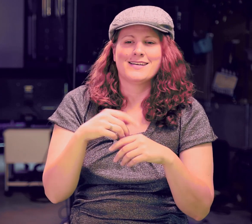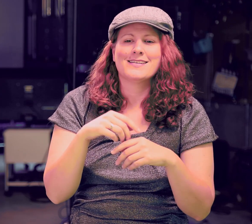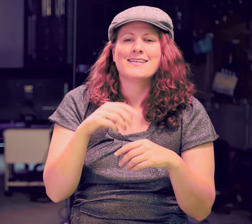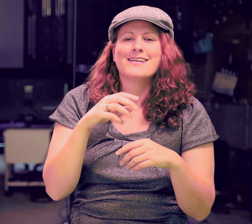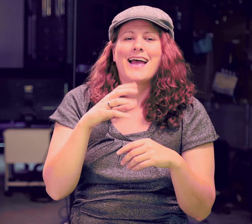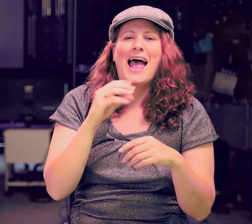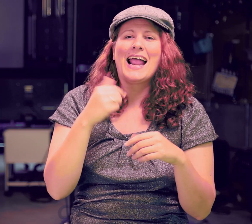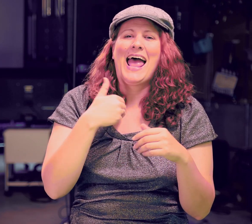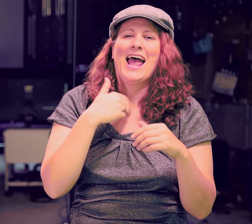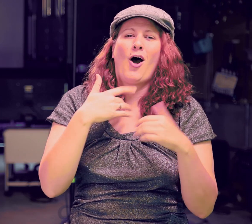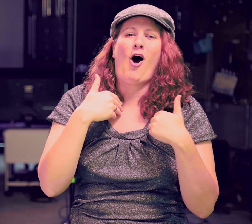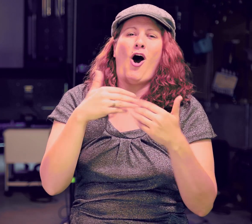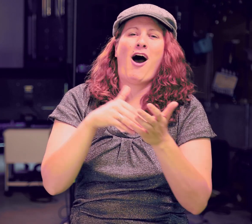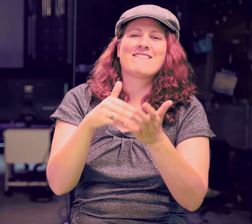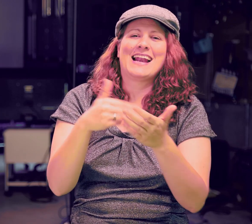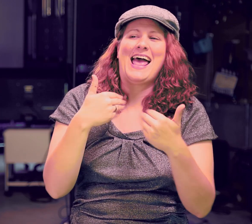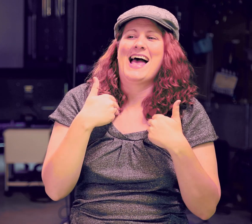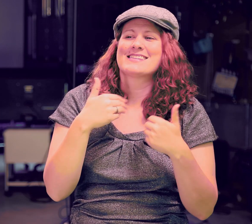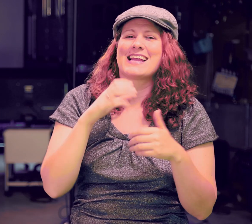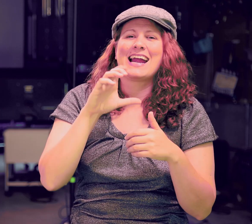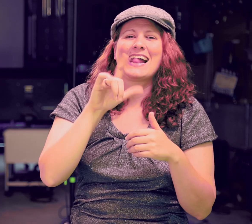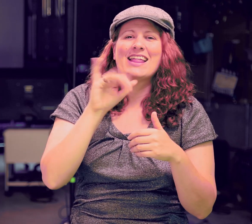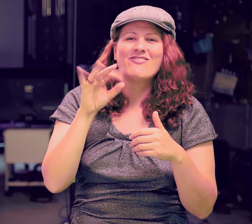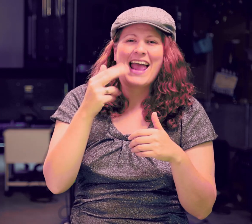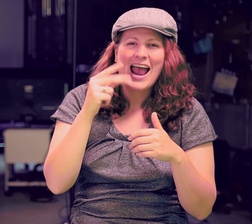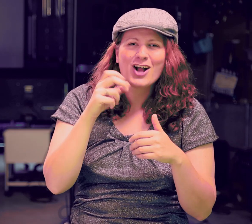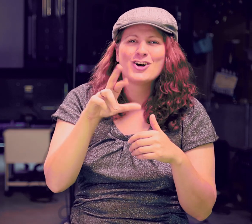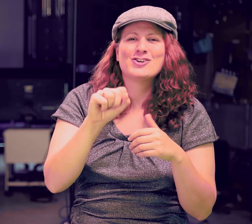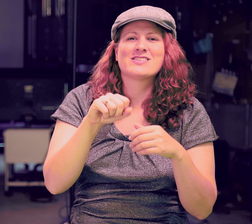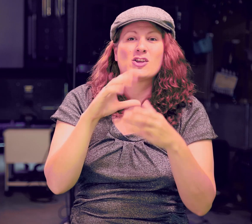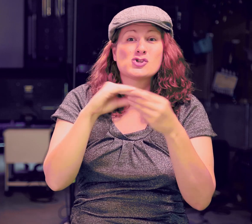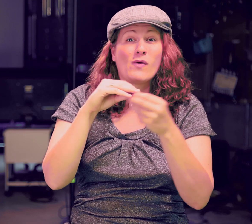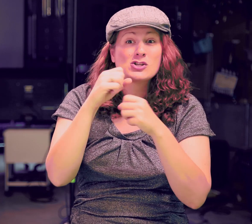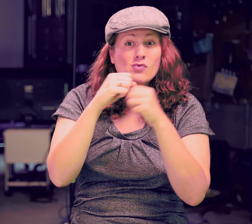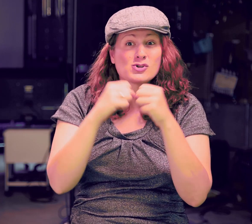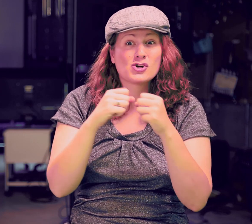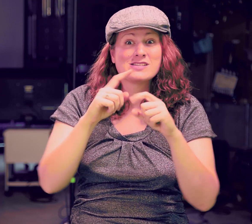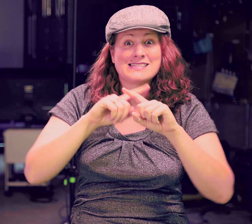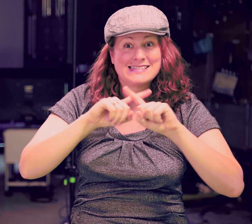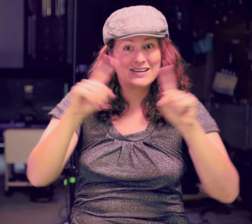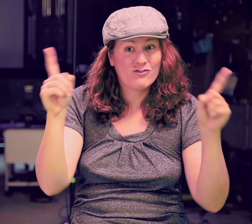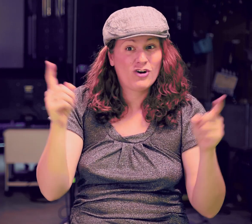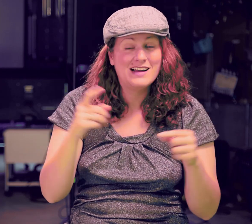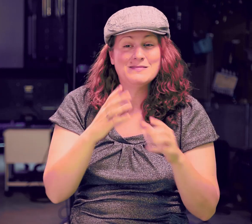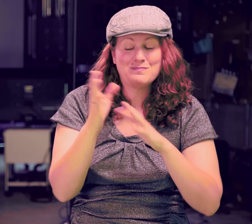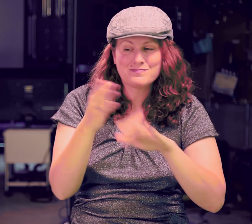It also has cliff hangers, and the story structure is different.